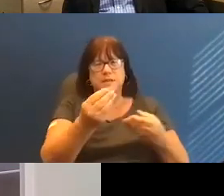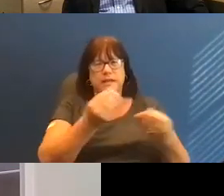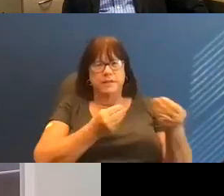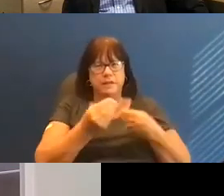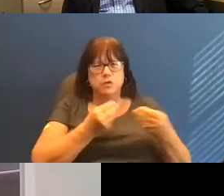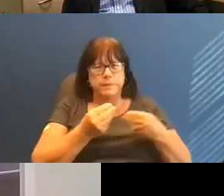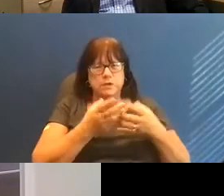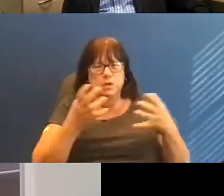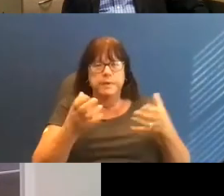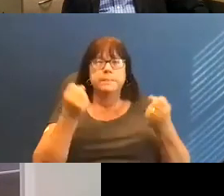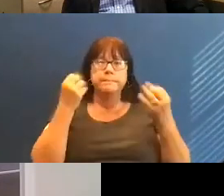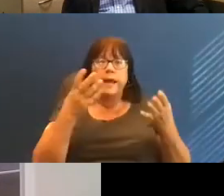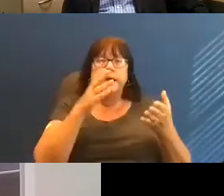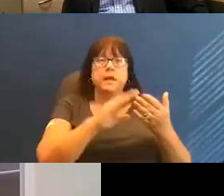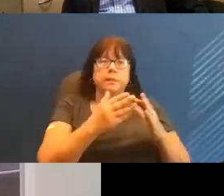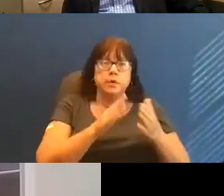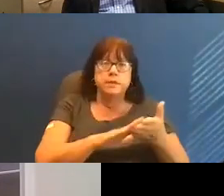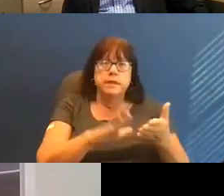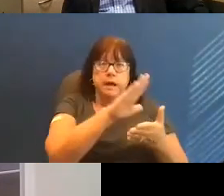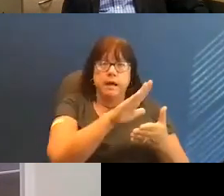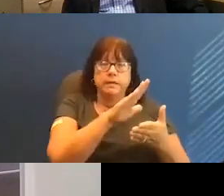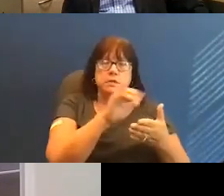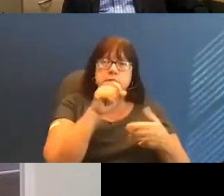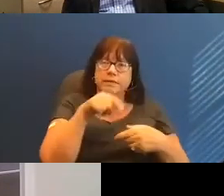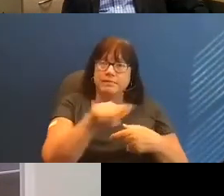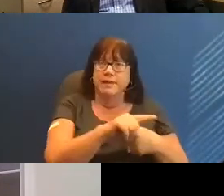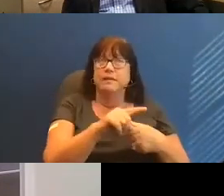colleges since community colleges have been at the forefront of the OER movement for years now